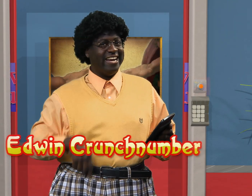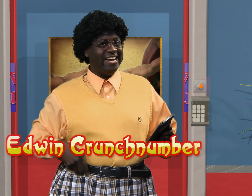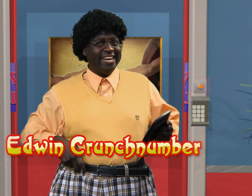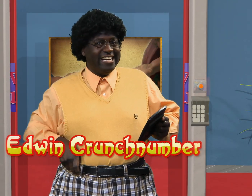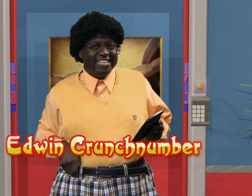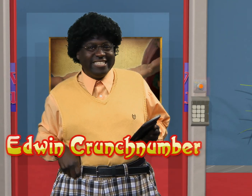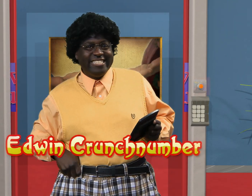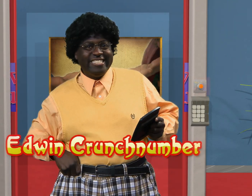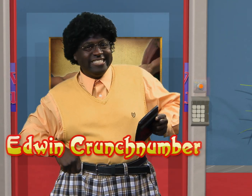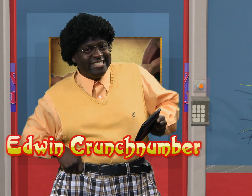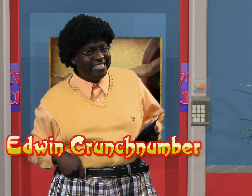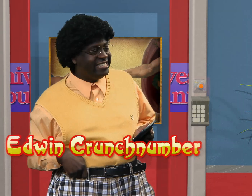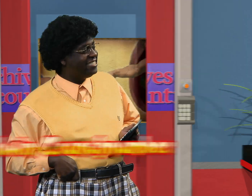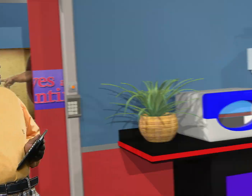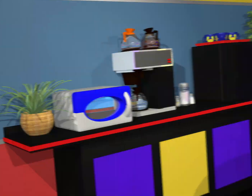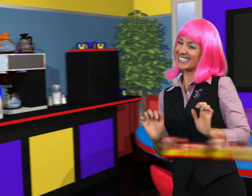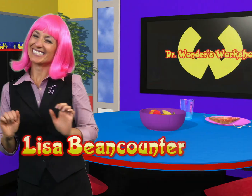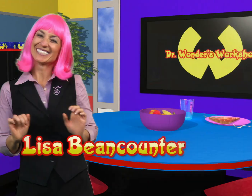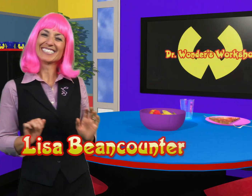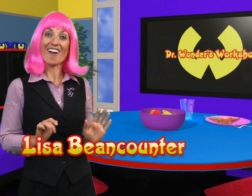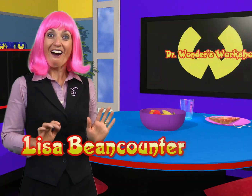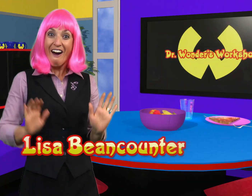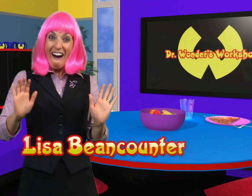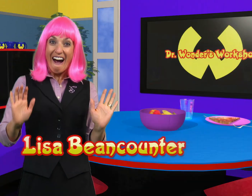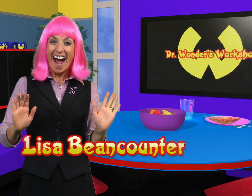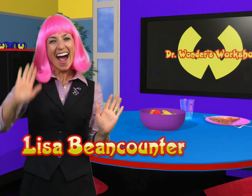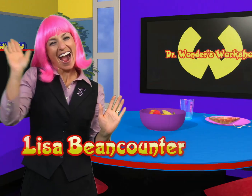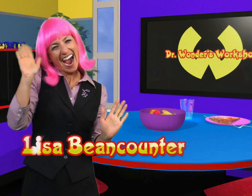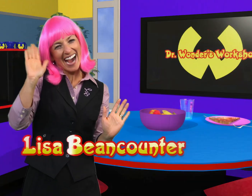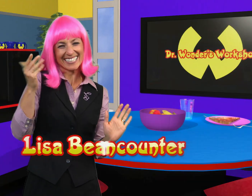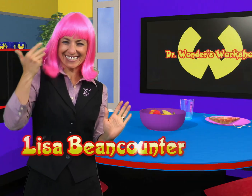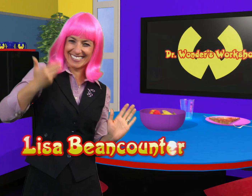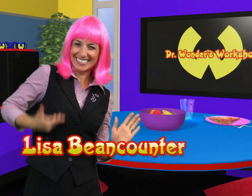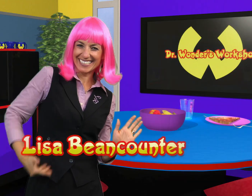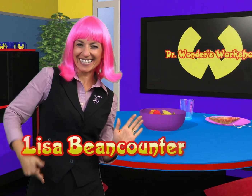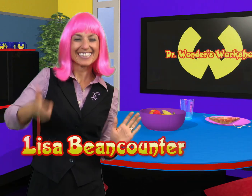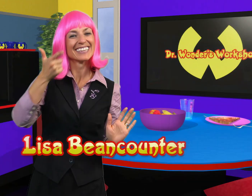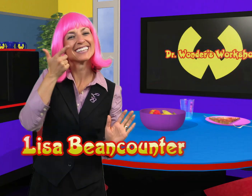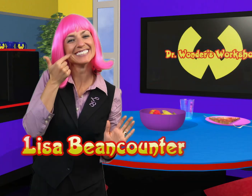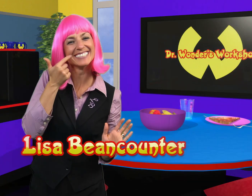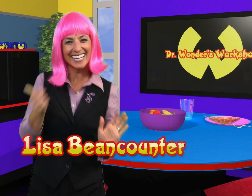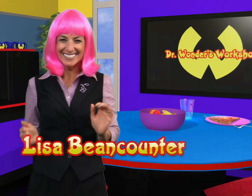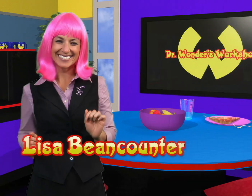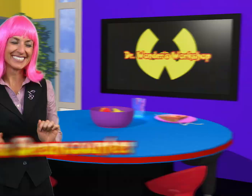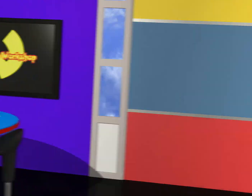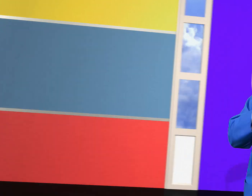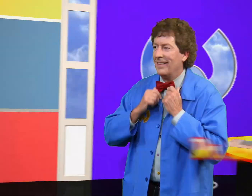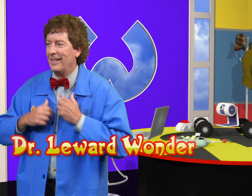THIS AMAZING PLACE FOR YOU AND ME. YOU'LL SEE THINGS YOU'LL WANT TO GRAB IN THIS GREAT INVENTOR'S LAB.